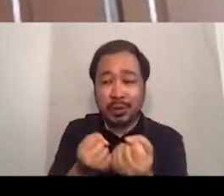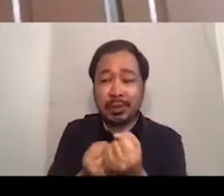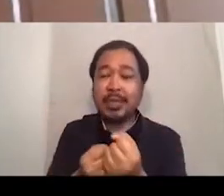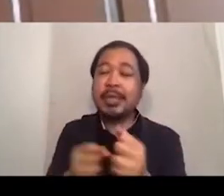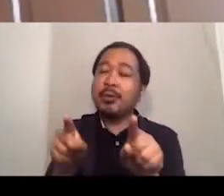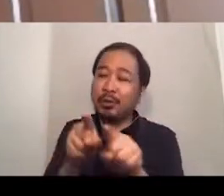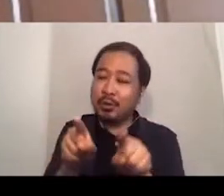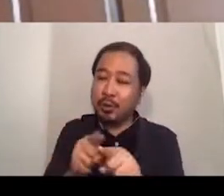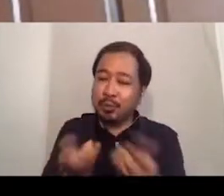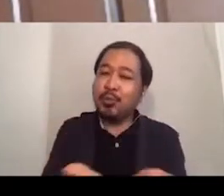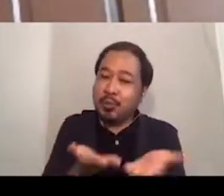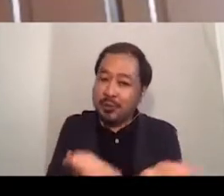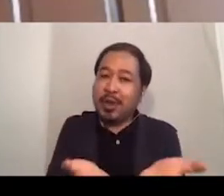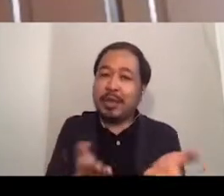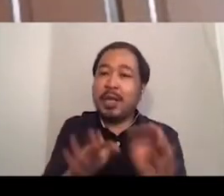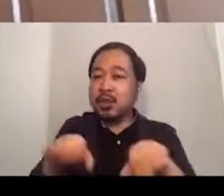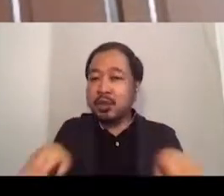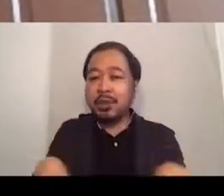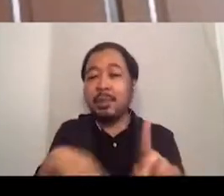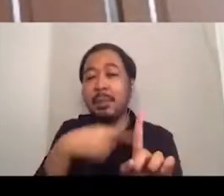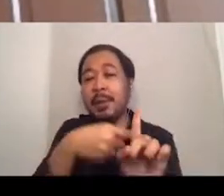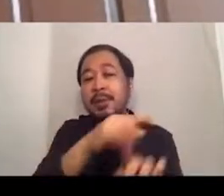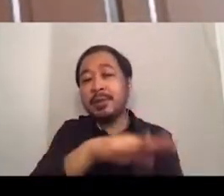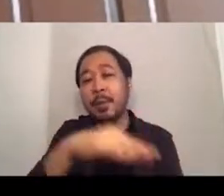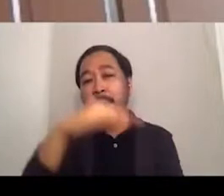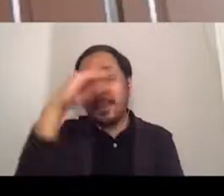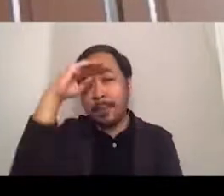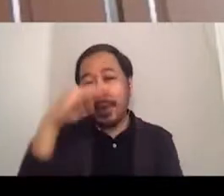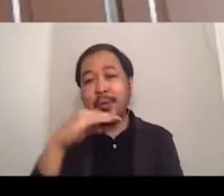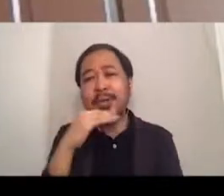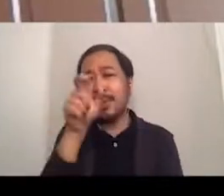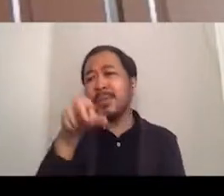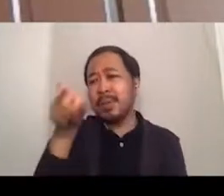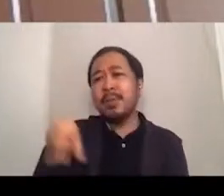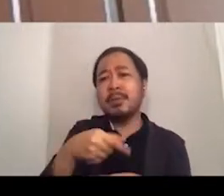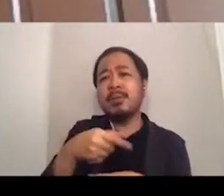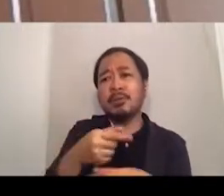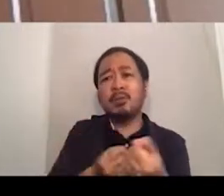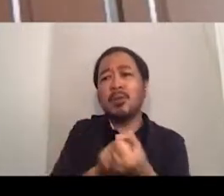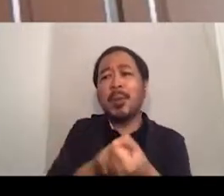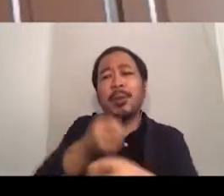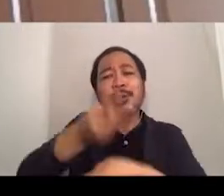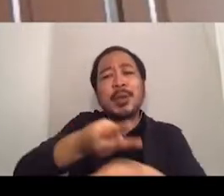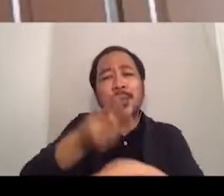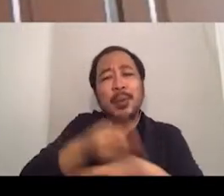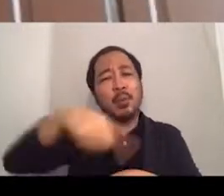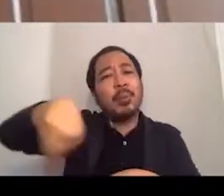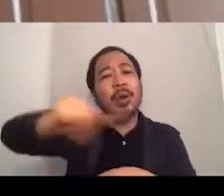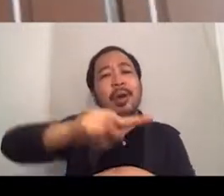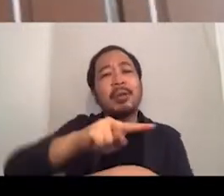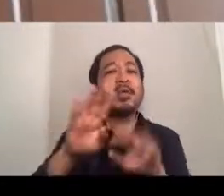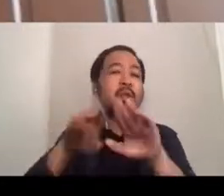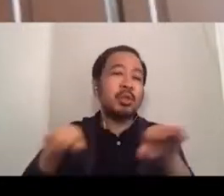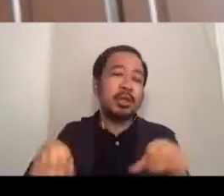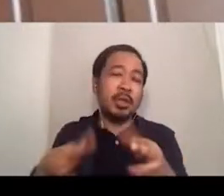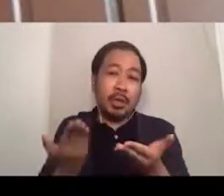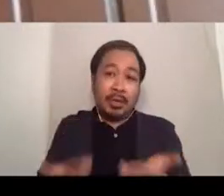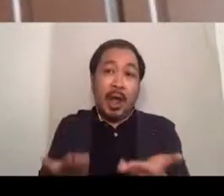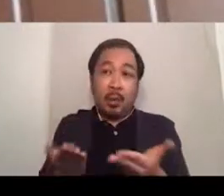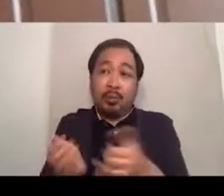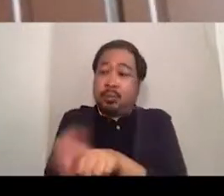Moving forward, NECIC also provided a guideline that is based on the Early Childhood Intervention Centres' context to prepare them